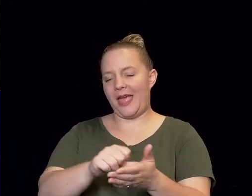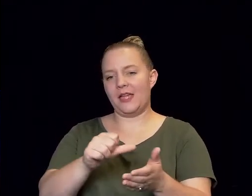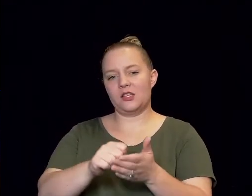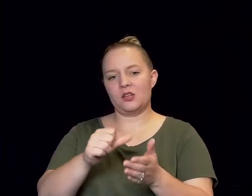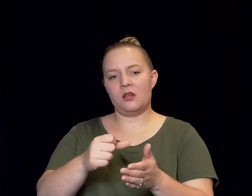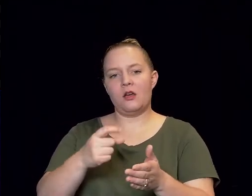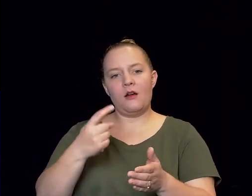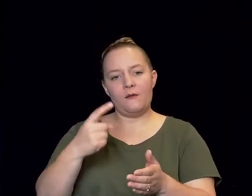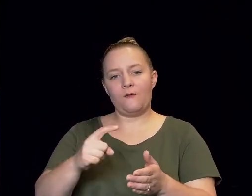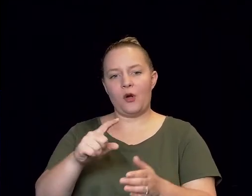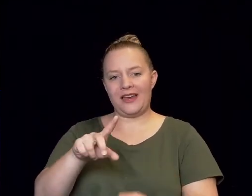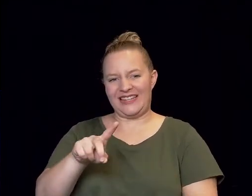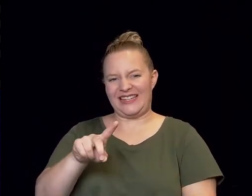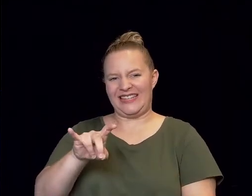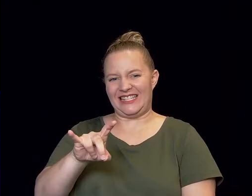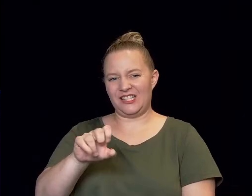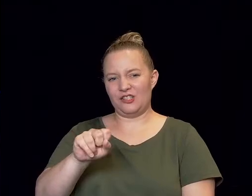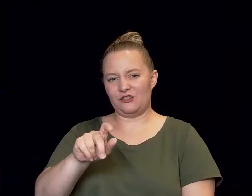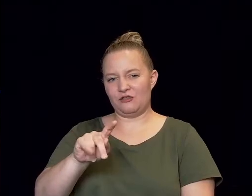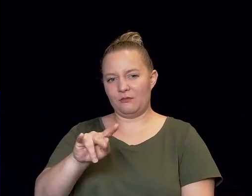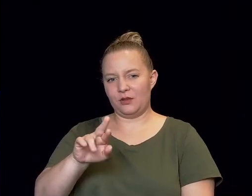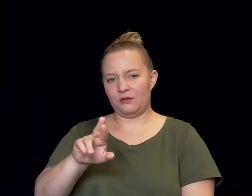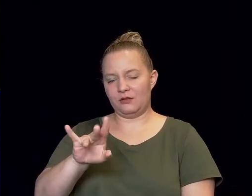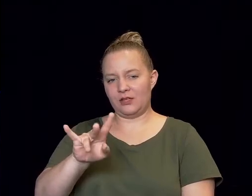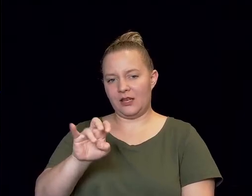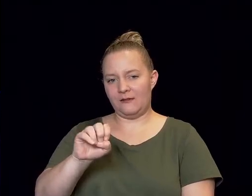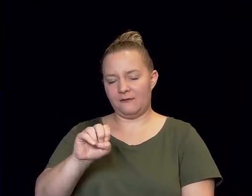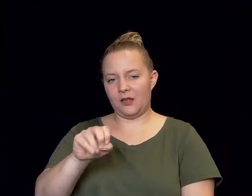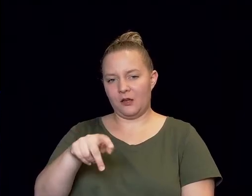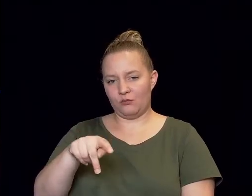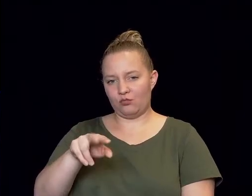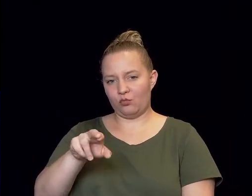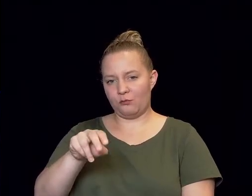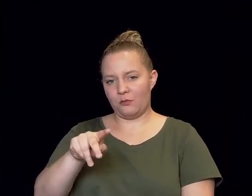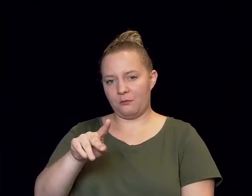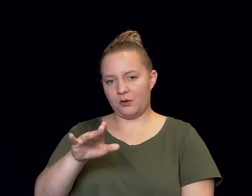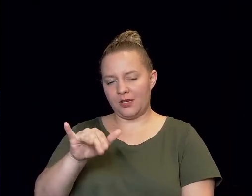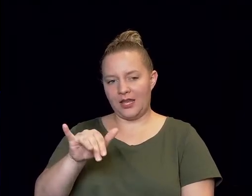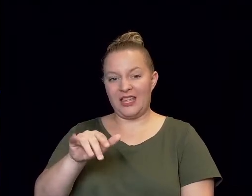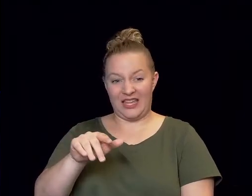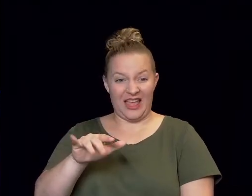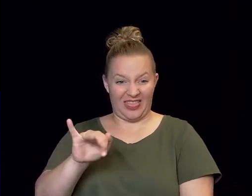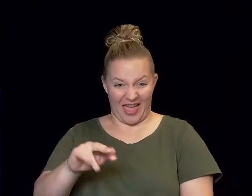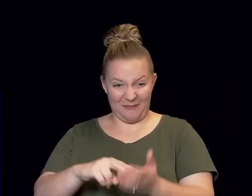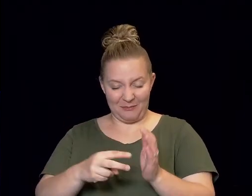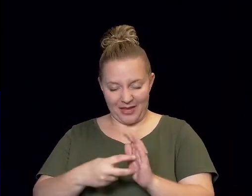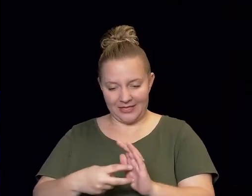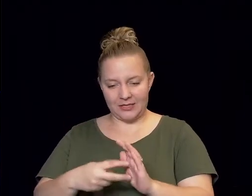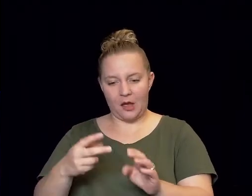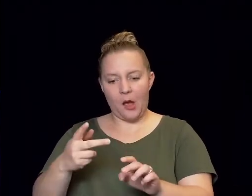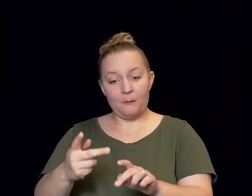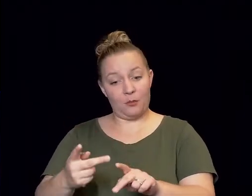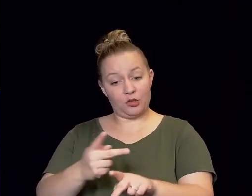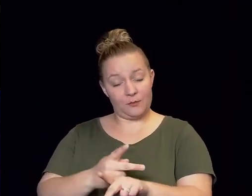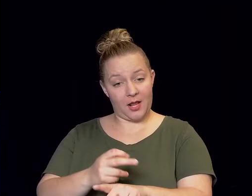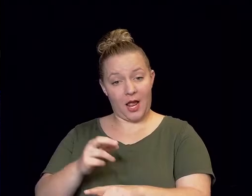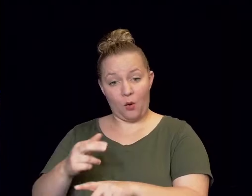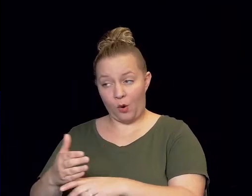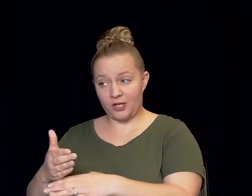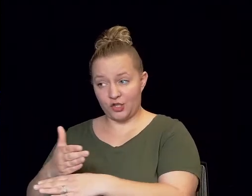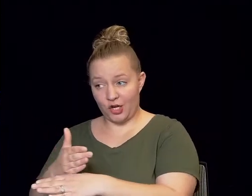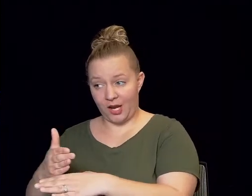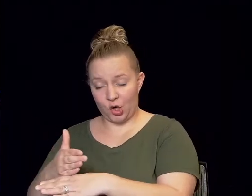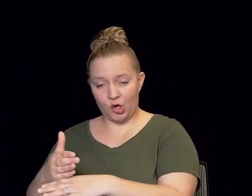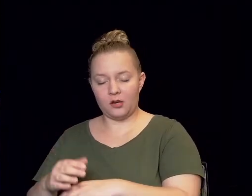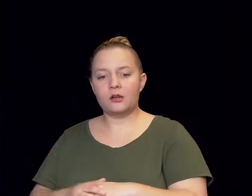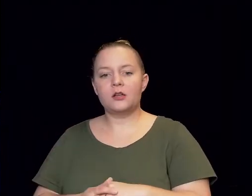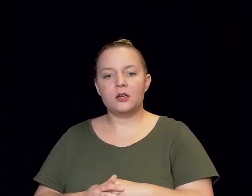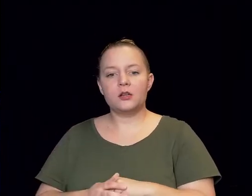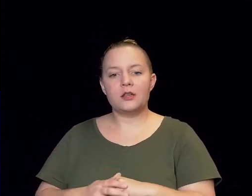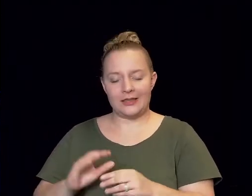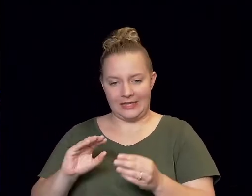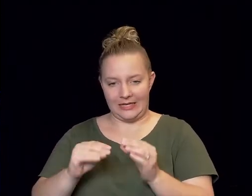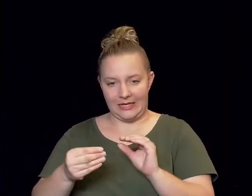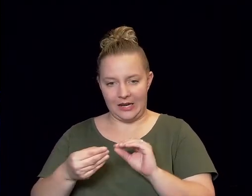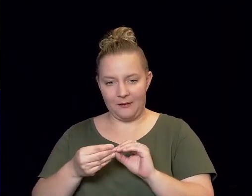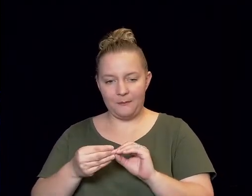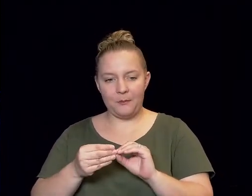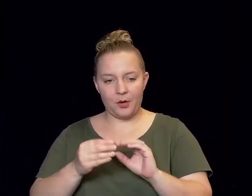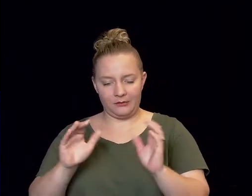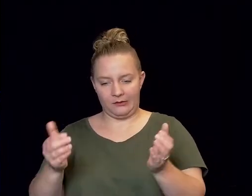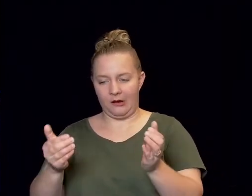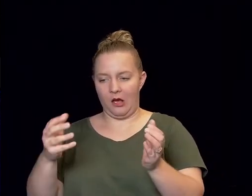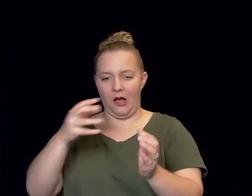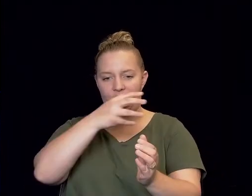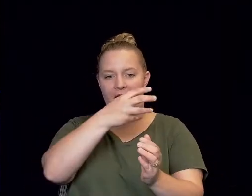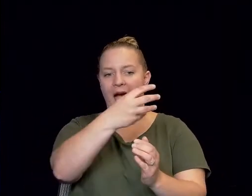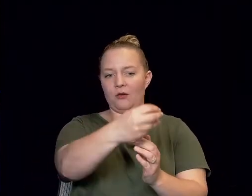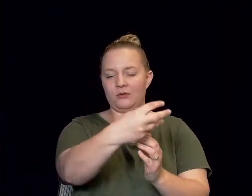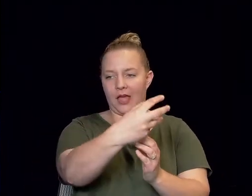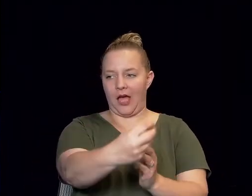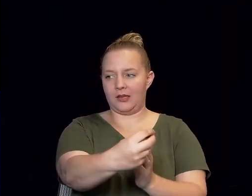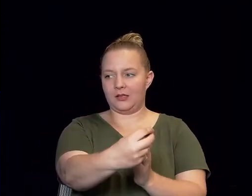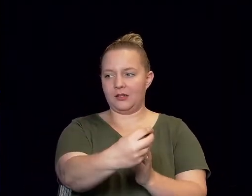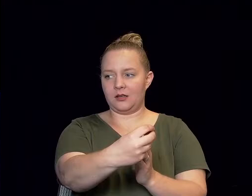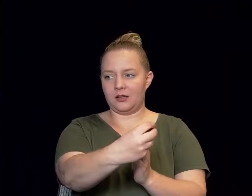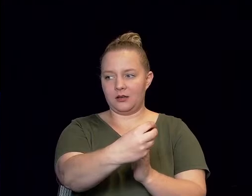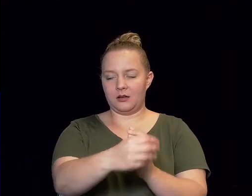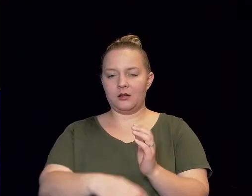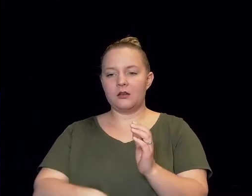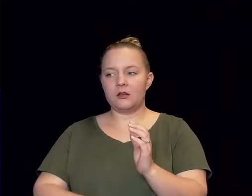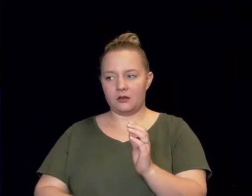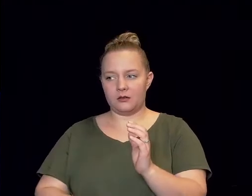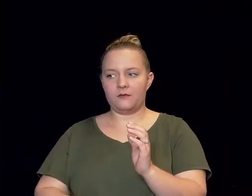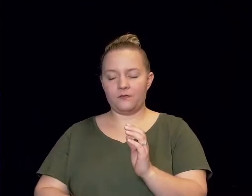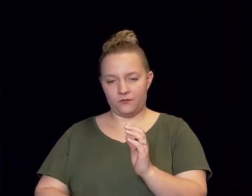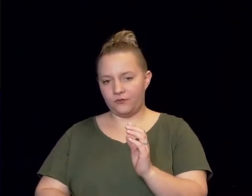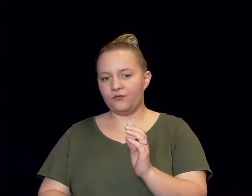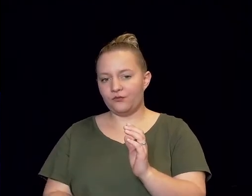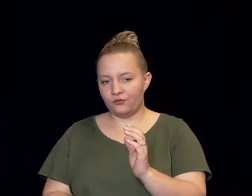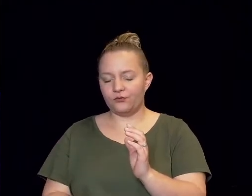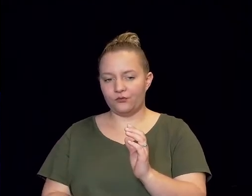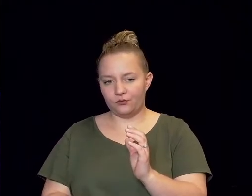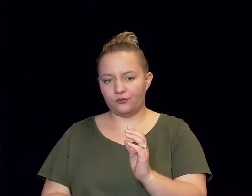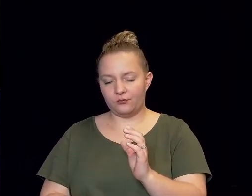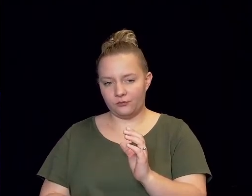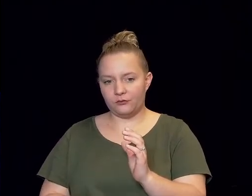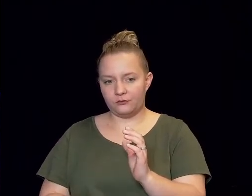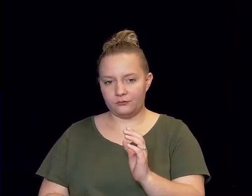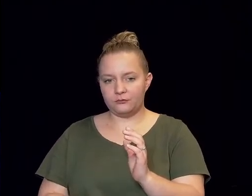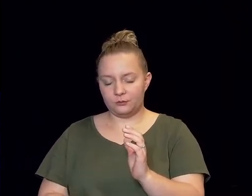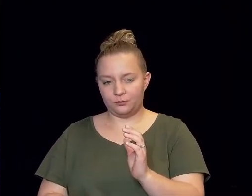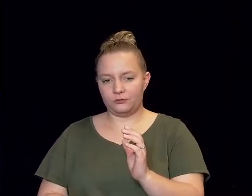distributive property. So, to distribute means to multiply or share the number on the outside